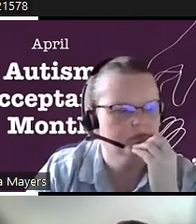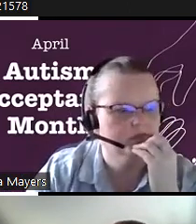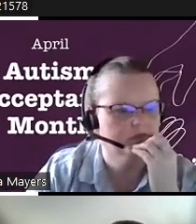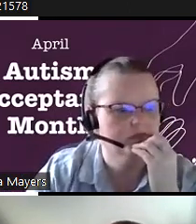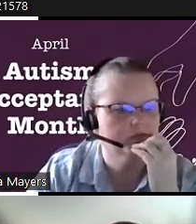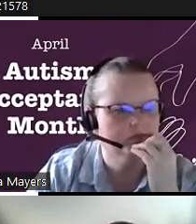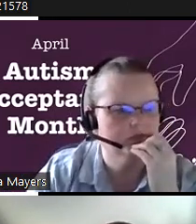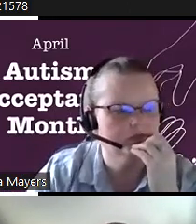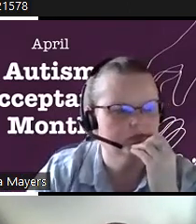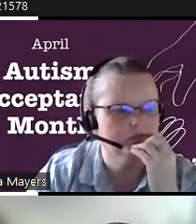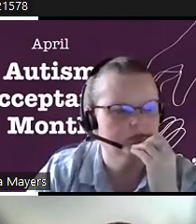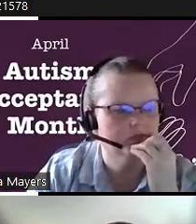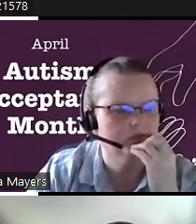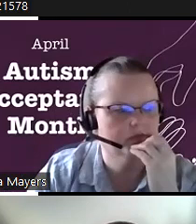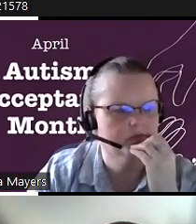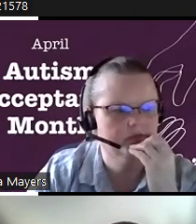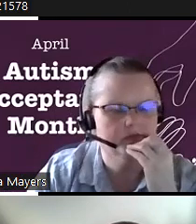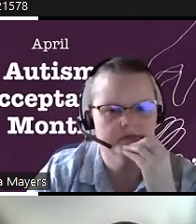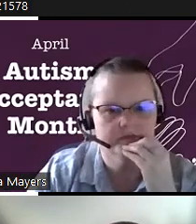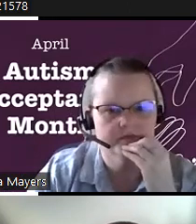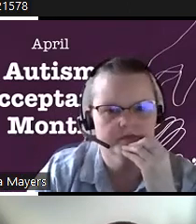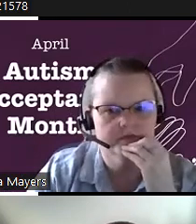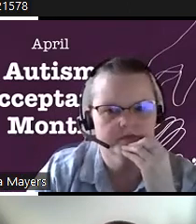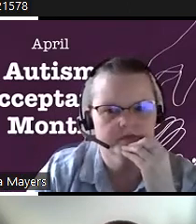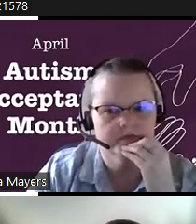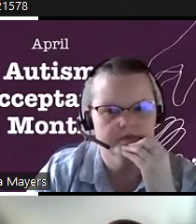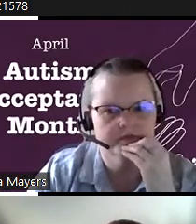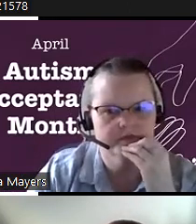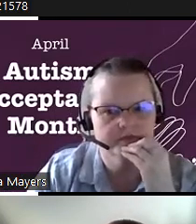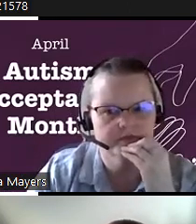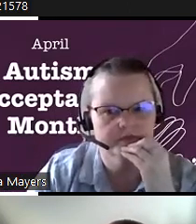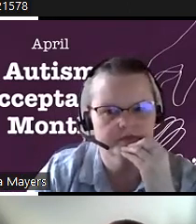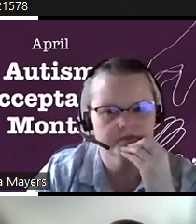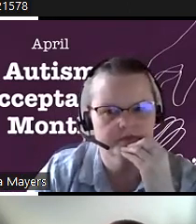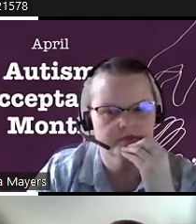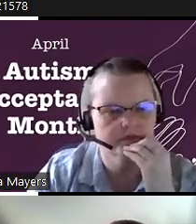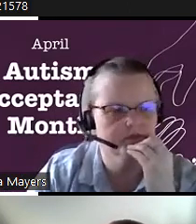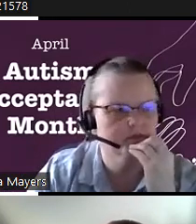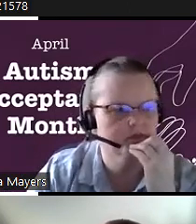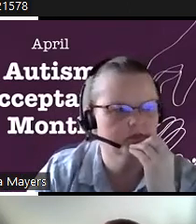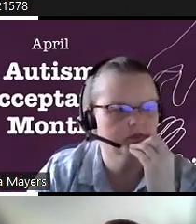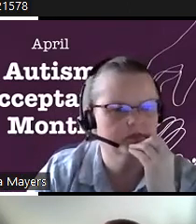AND COMING FROM MY OWN EXPERIENCE, I LIVED UP IN THE CANYON IN MILL CITY AREA WHEN I